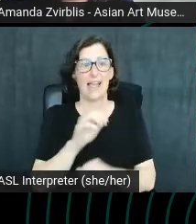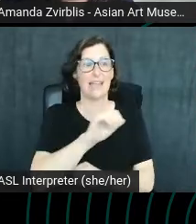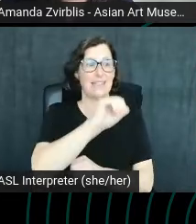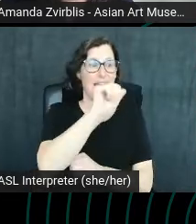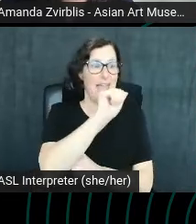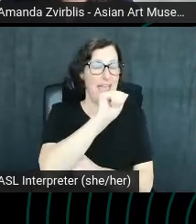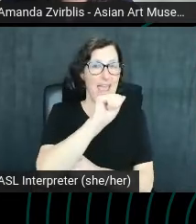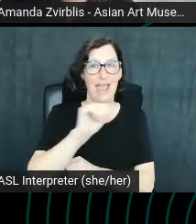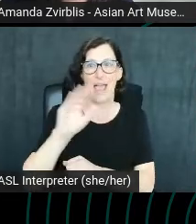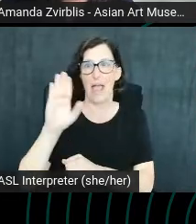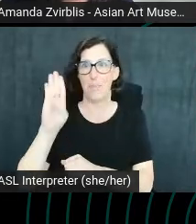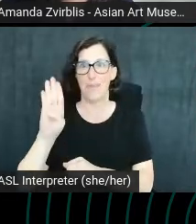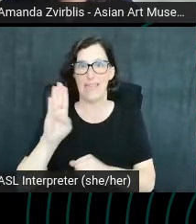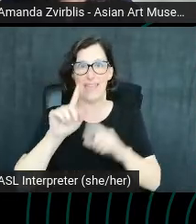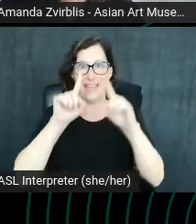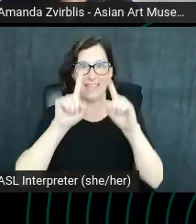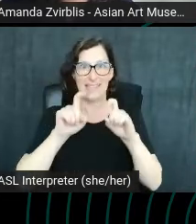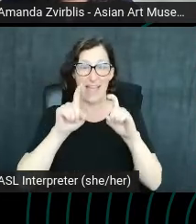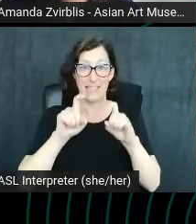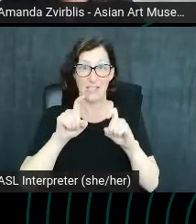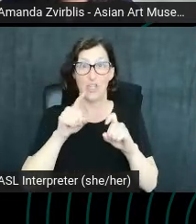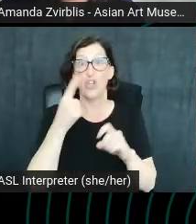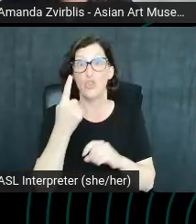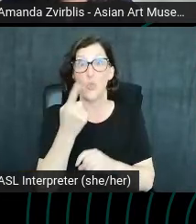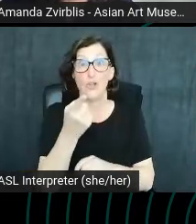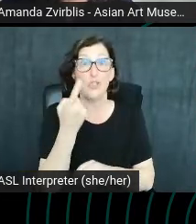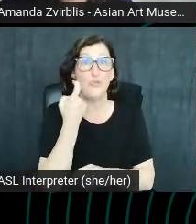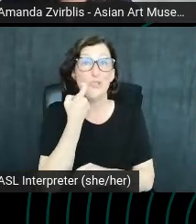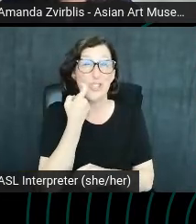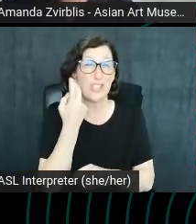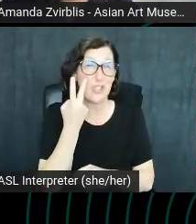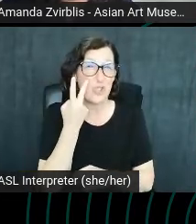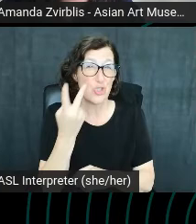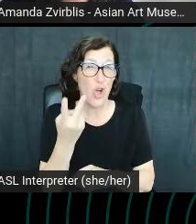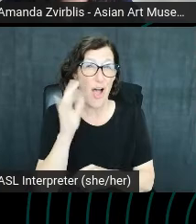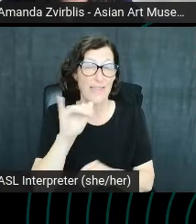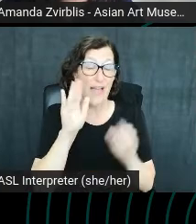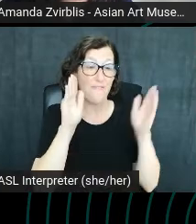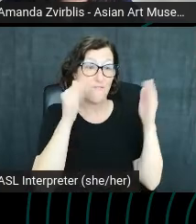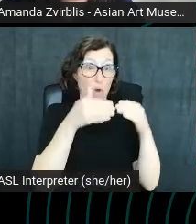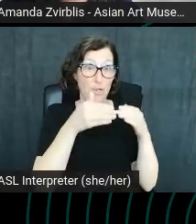The five second ad that you just watched focused on the scale of the exhibition.